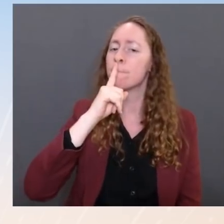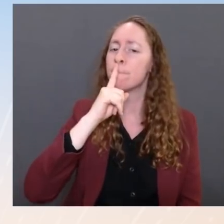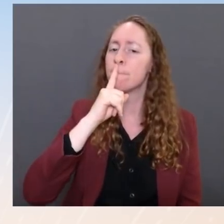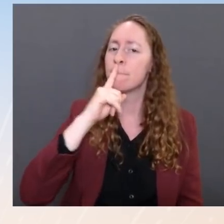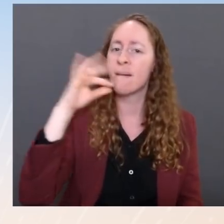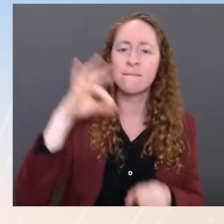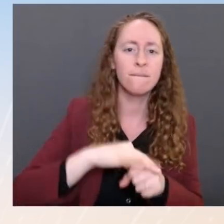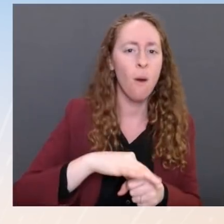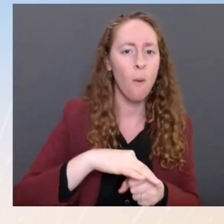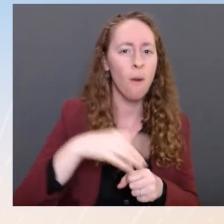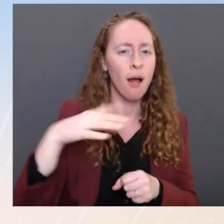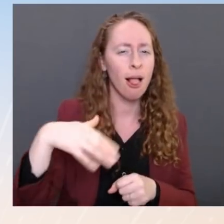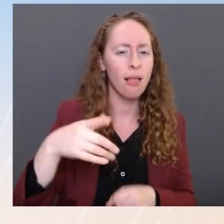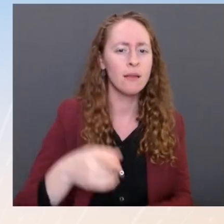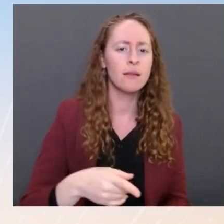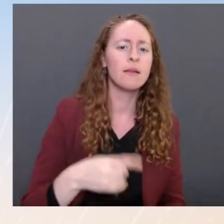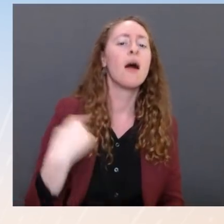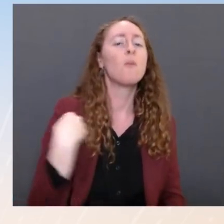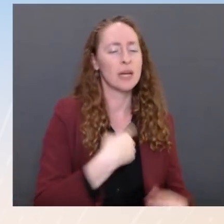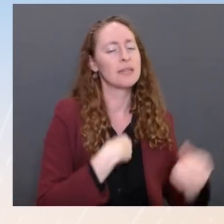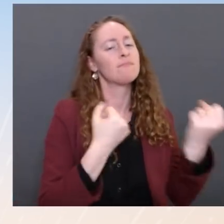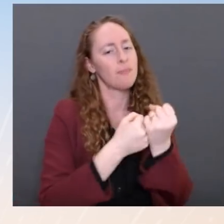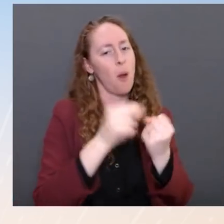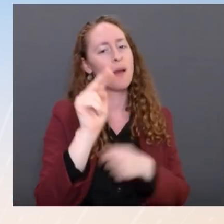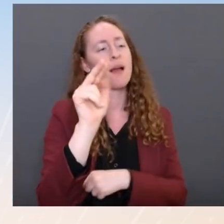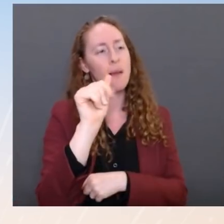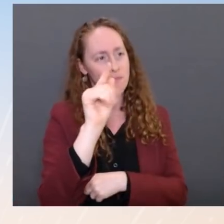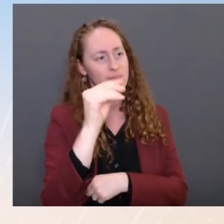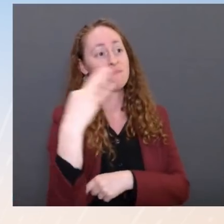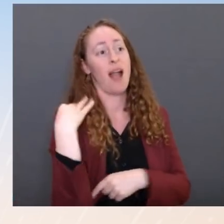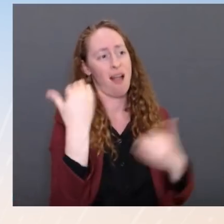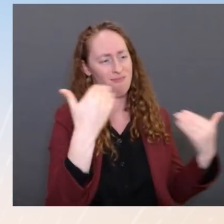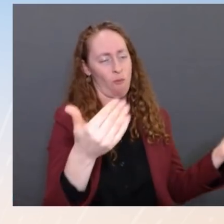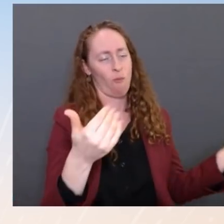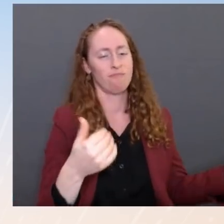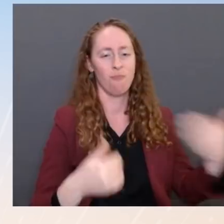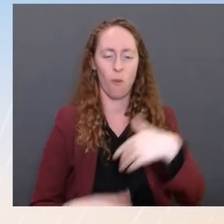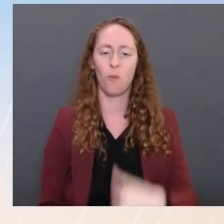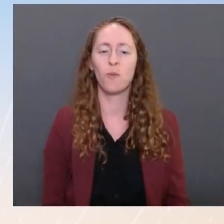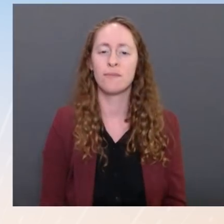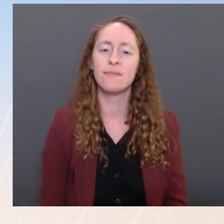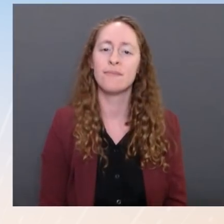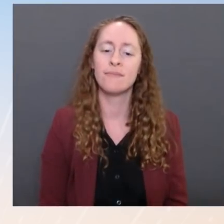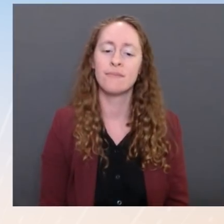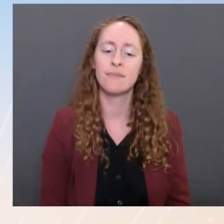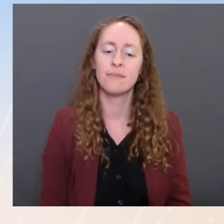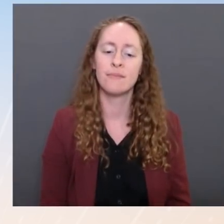The Press: Okay. And then take that -- the next step for us, if you can, which is to say that --